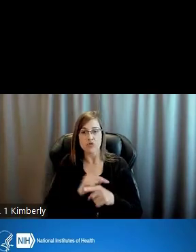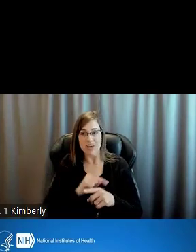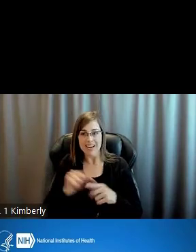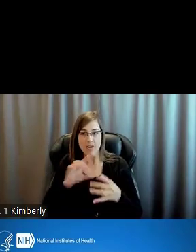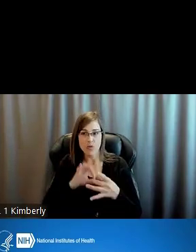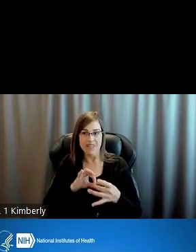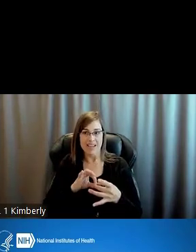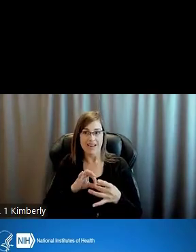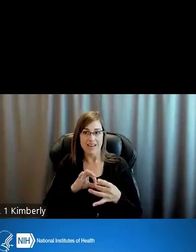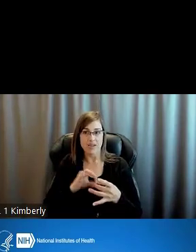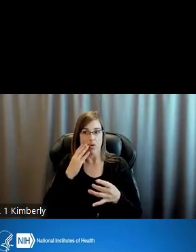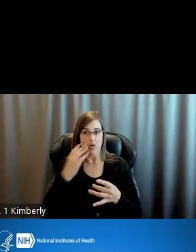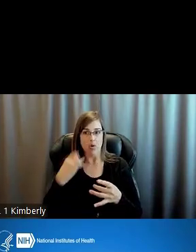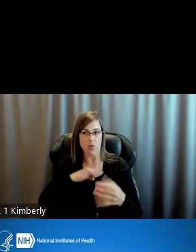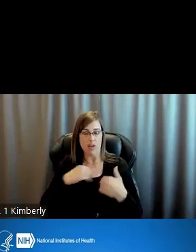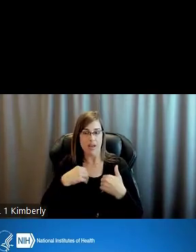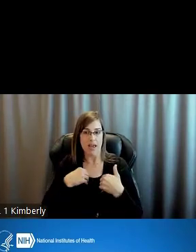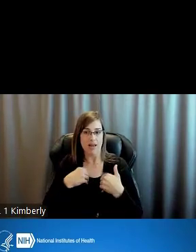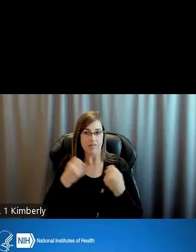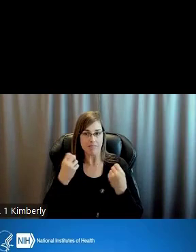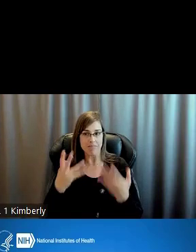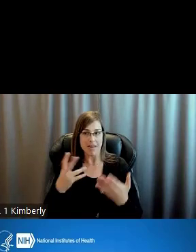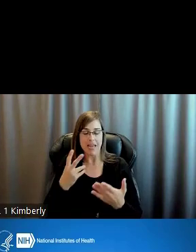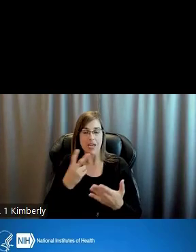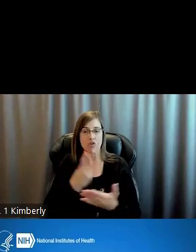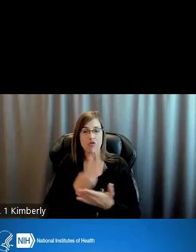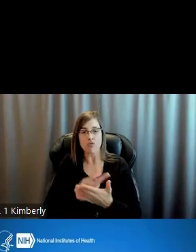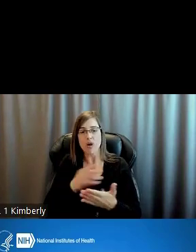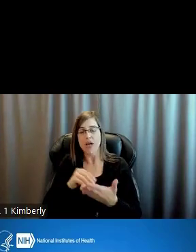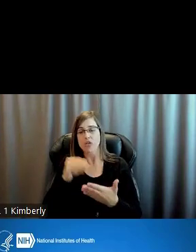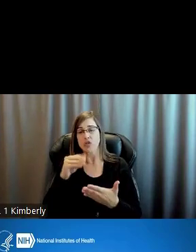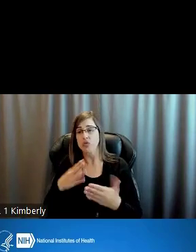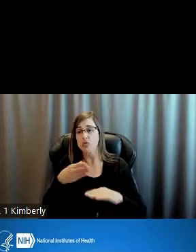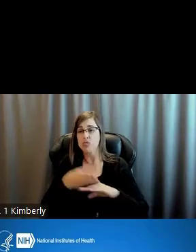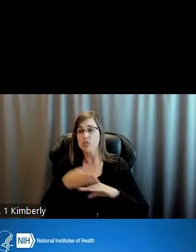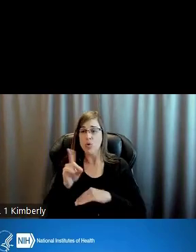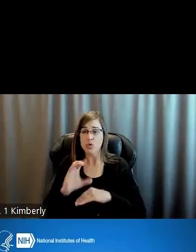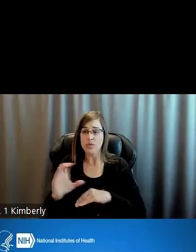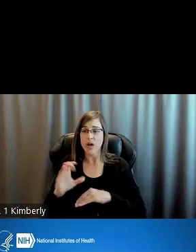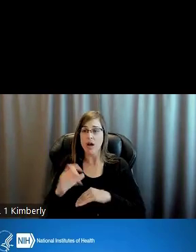So I know we had quite a few graduate students, post-docs and even there are opportunities